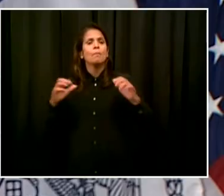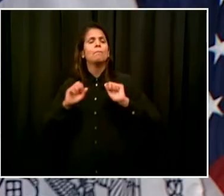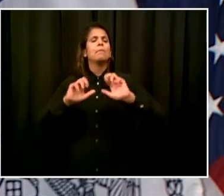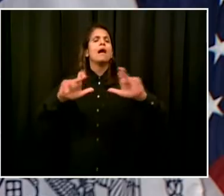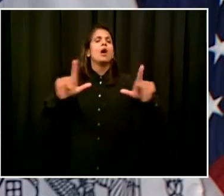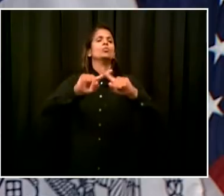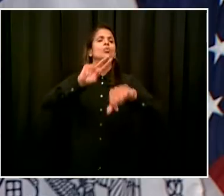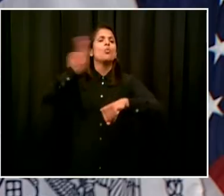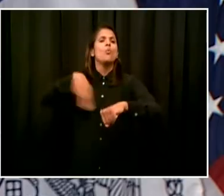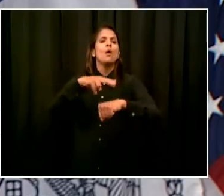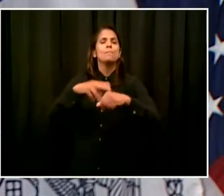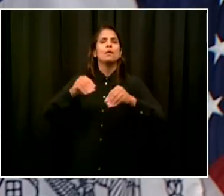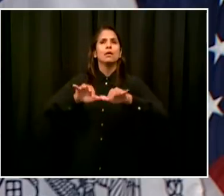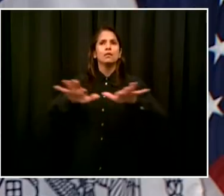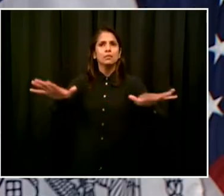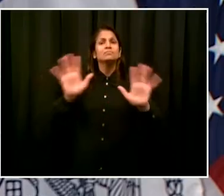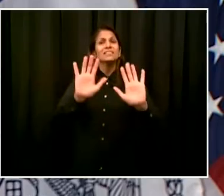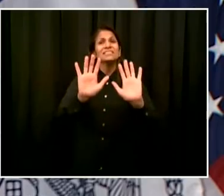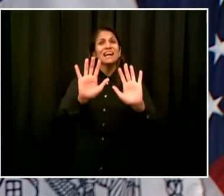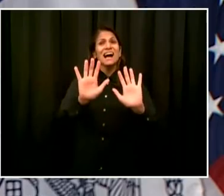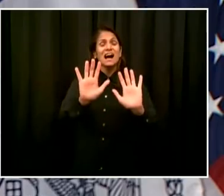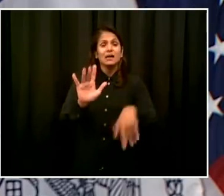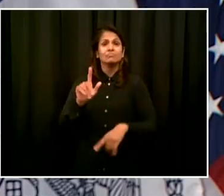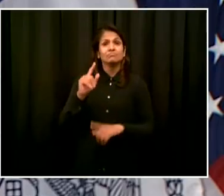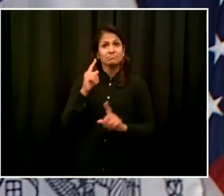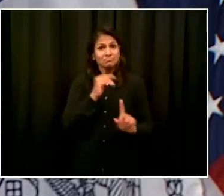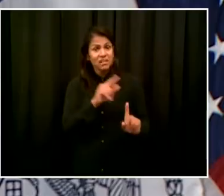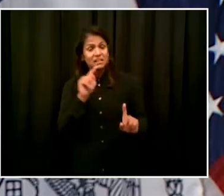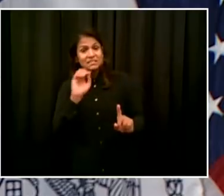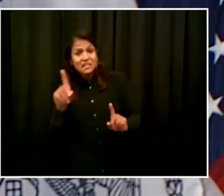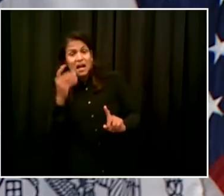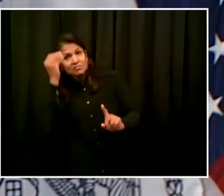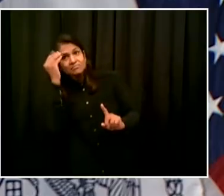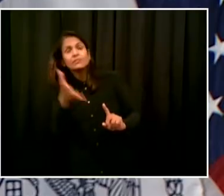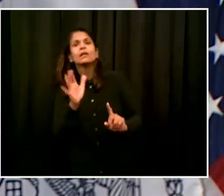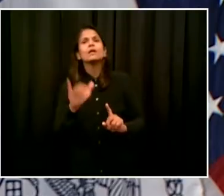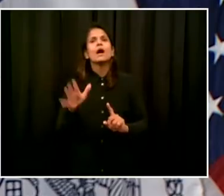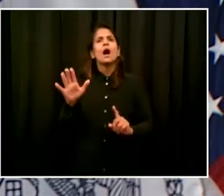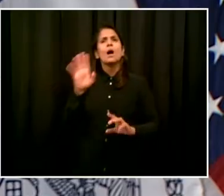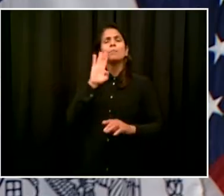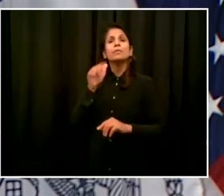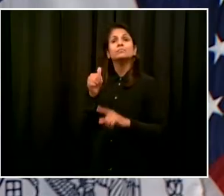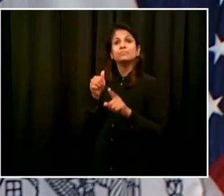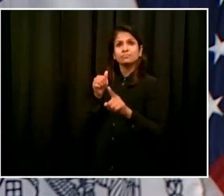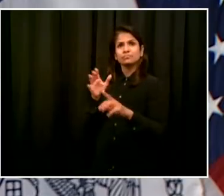ALLOW US TO GET